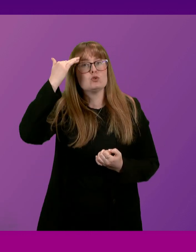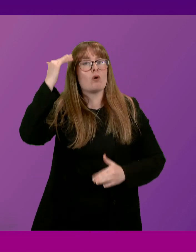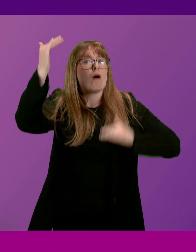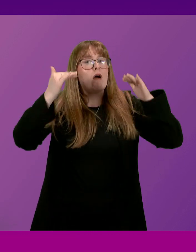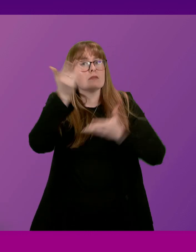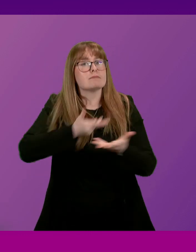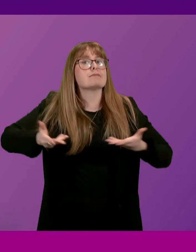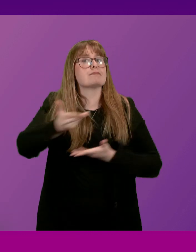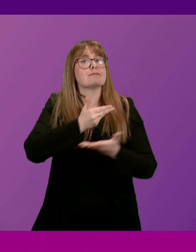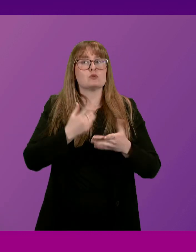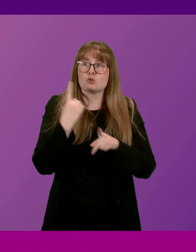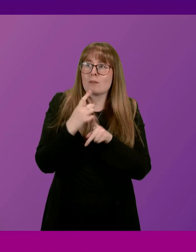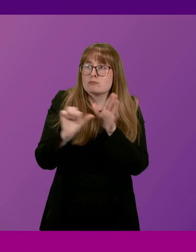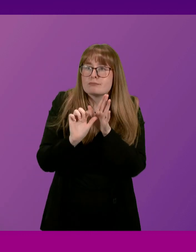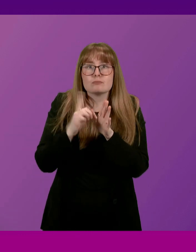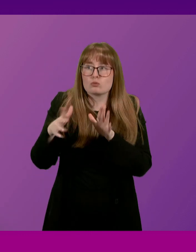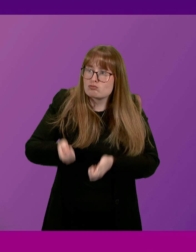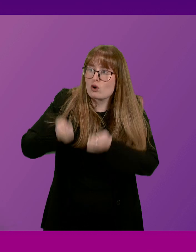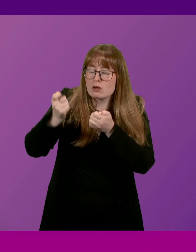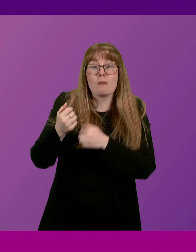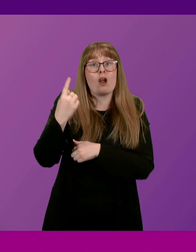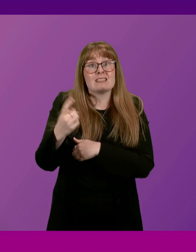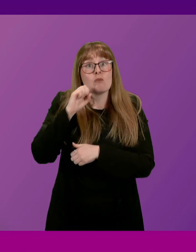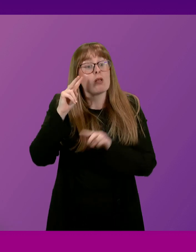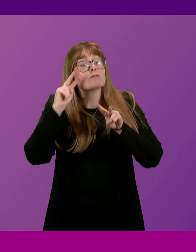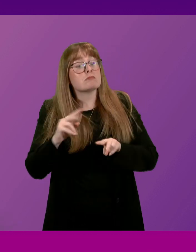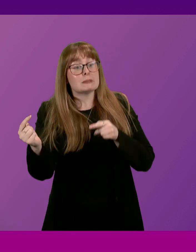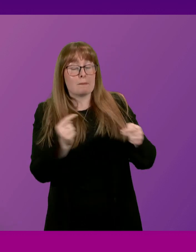the issues and the questions that are raised. She will observe the debate as much as I do and will